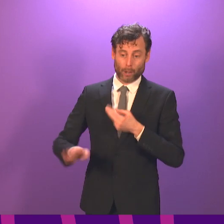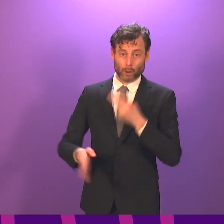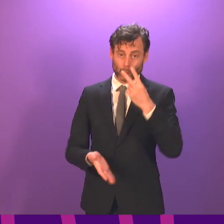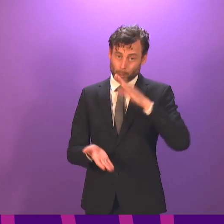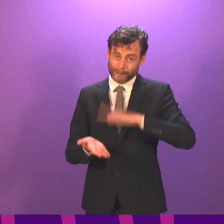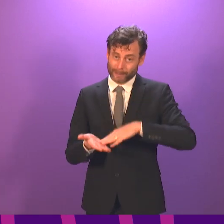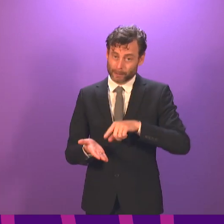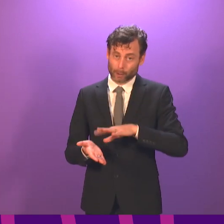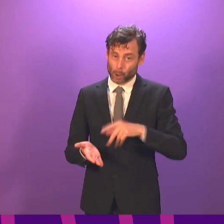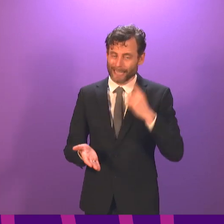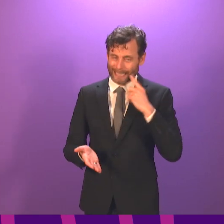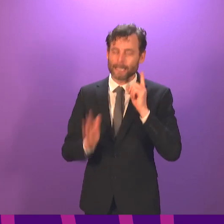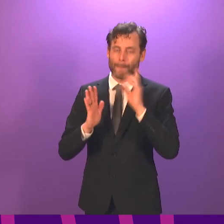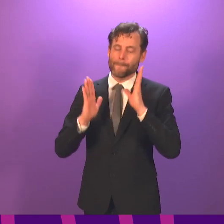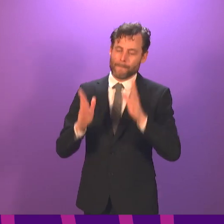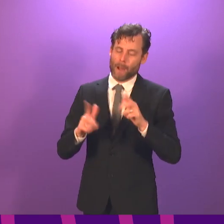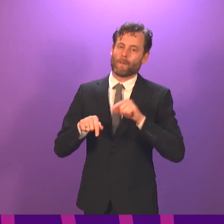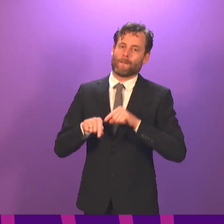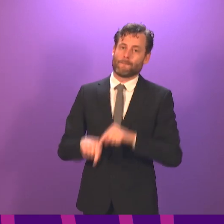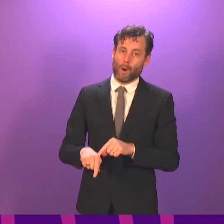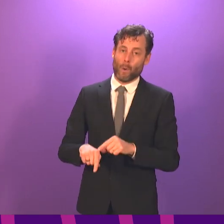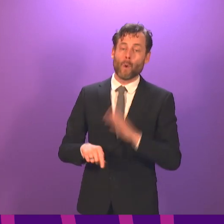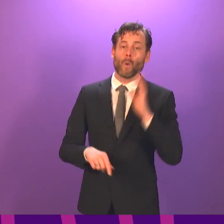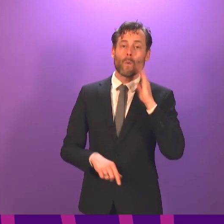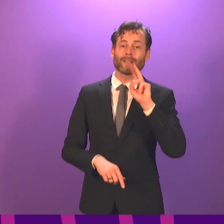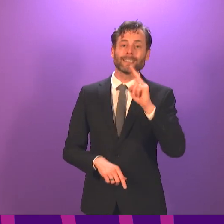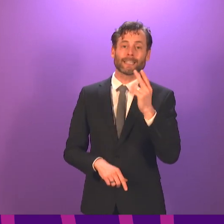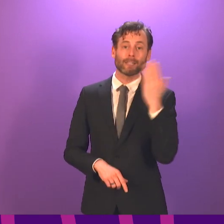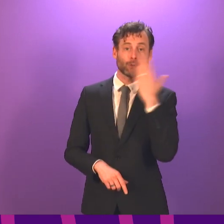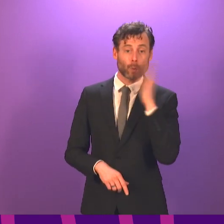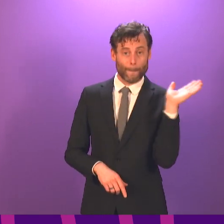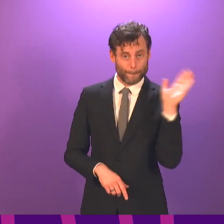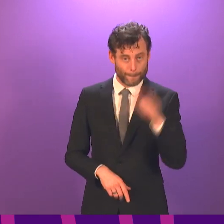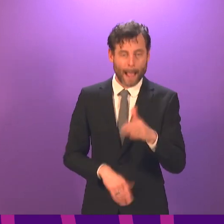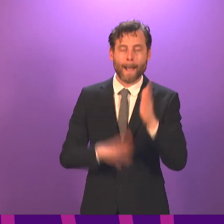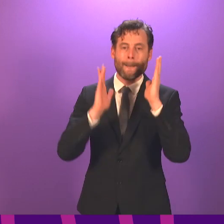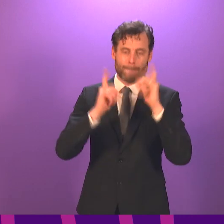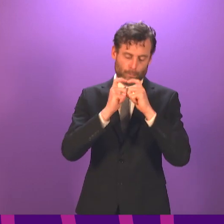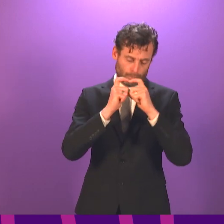in secondary schools. When secondary schools return, face coverings will need to be worn at all times.